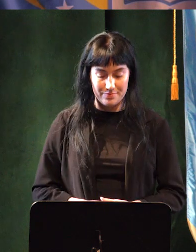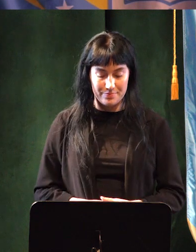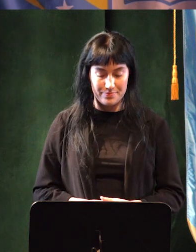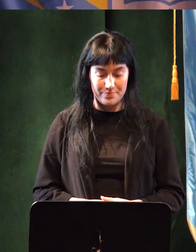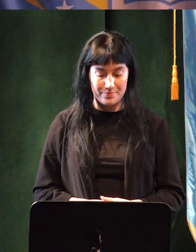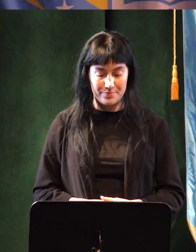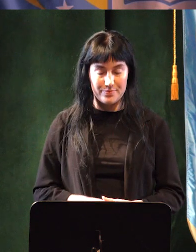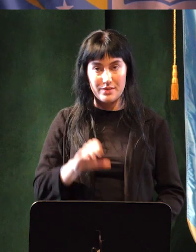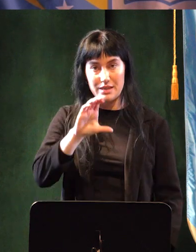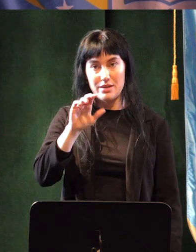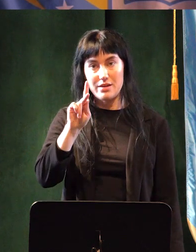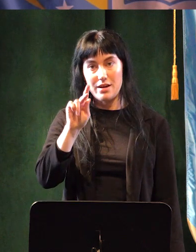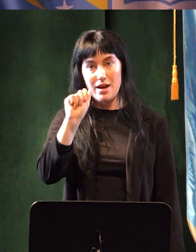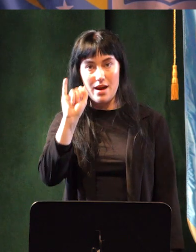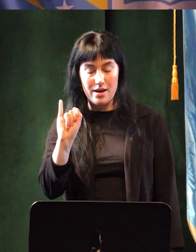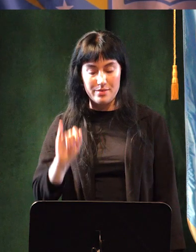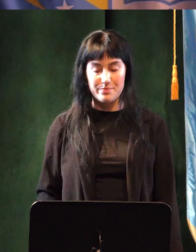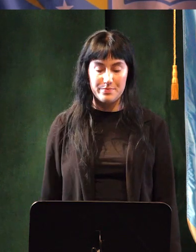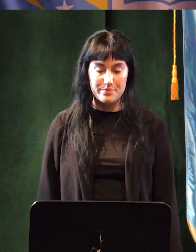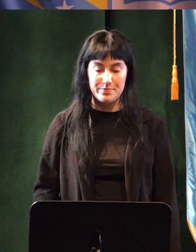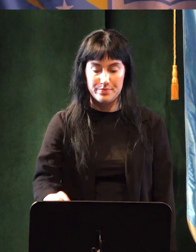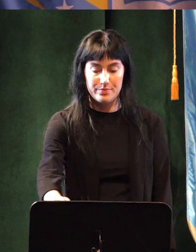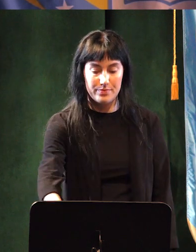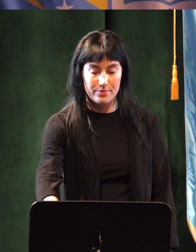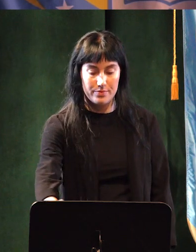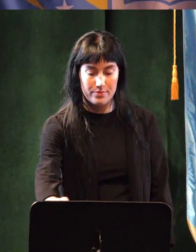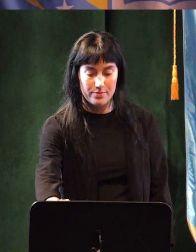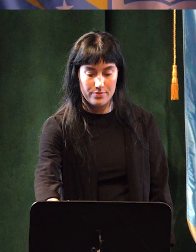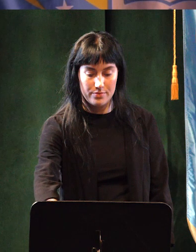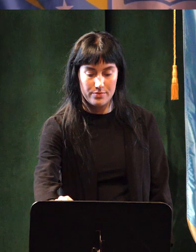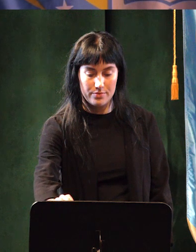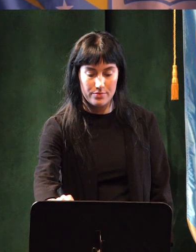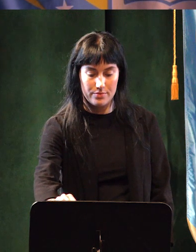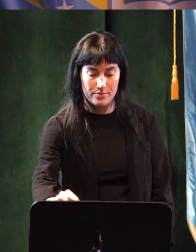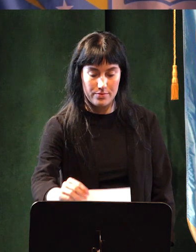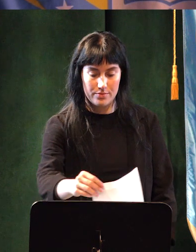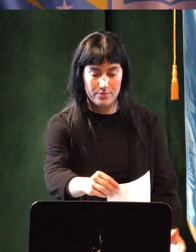shyeah kai Sara